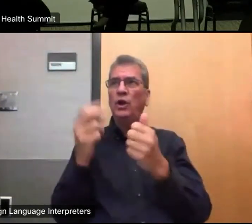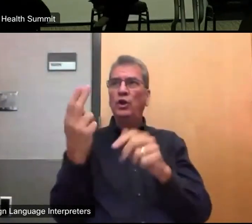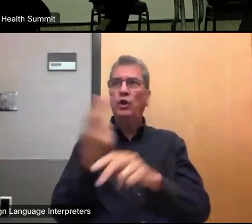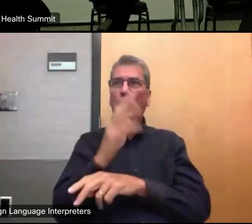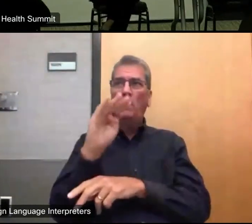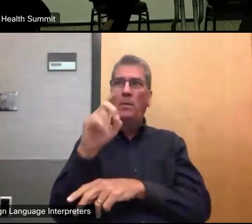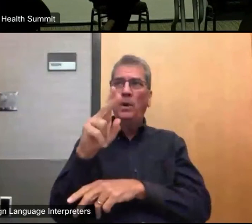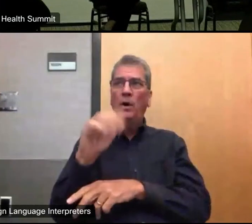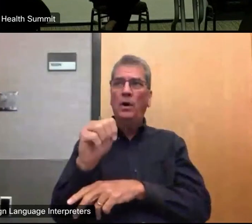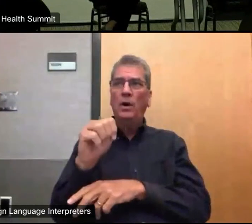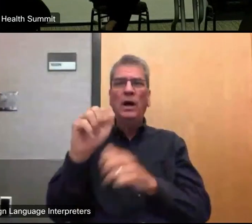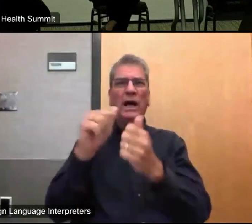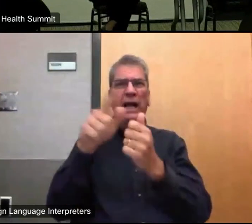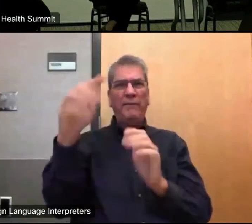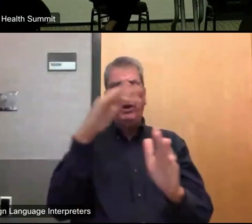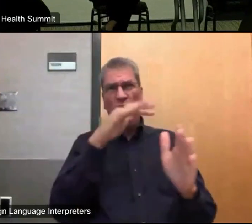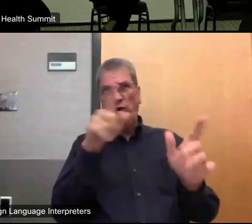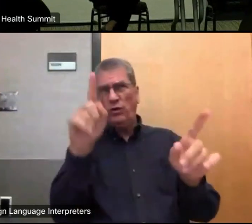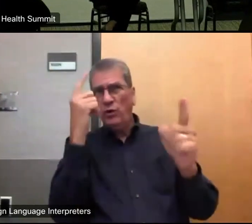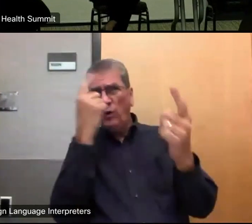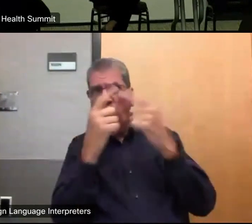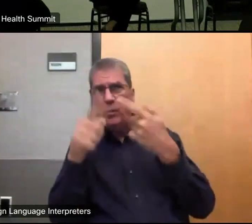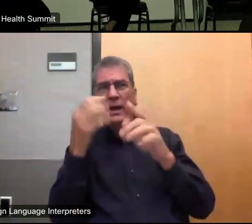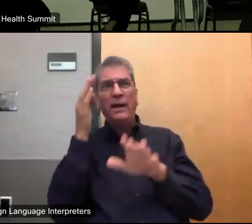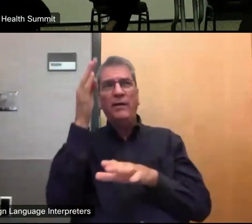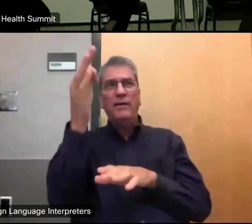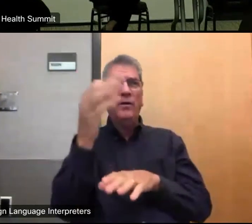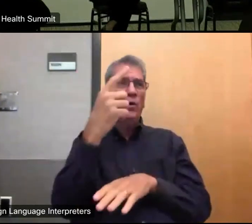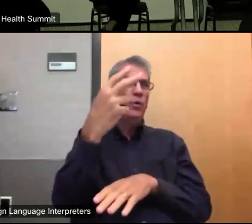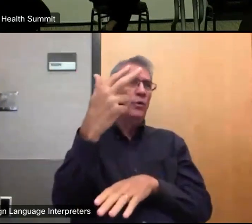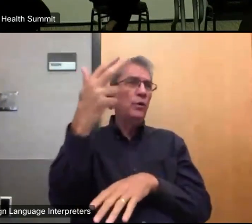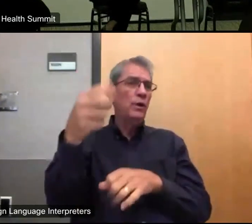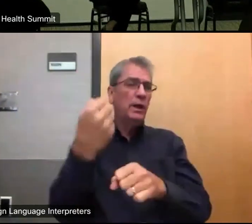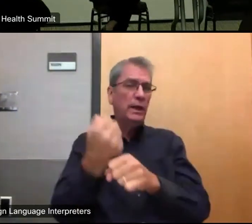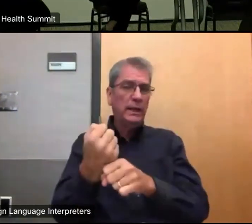But have you guys looked at the future over the next 123 years and how are we going to